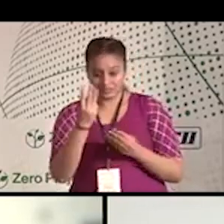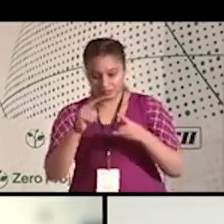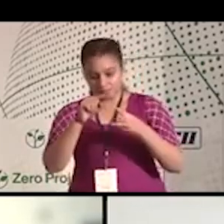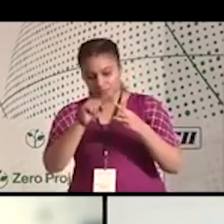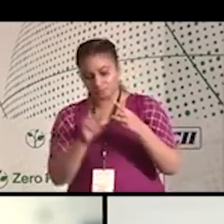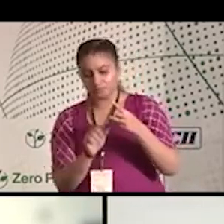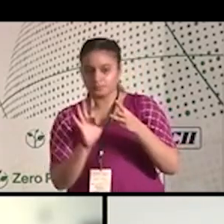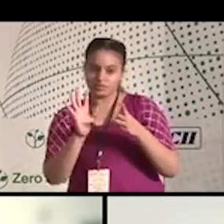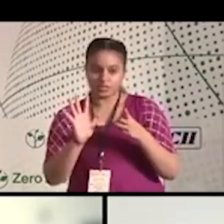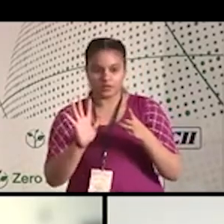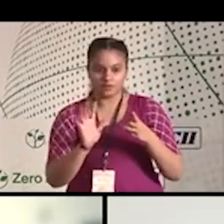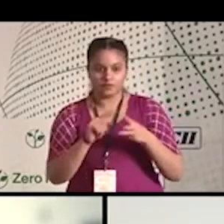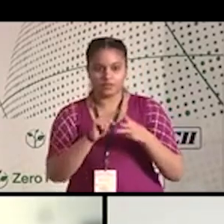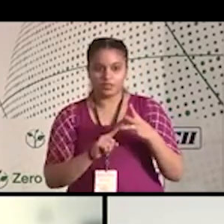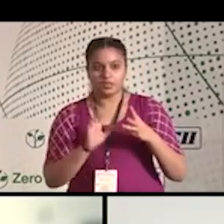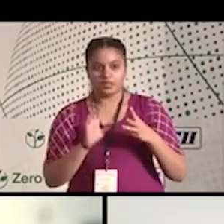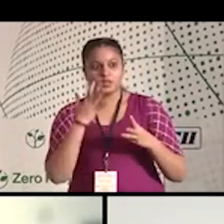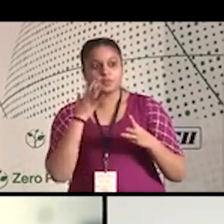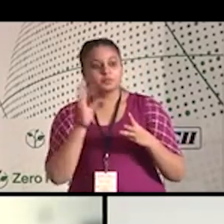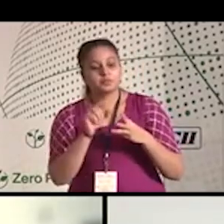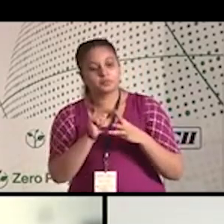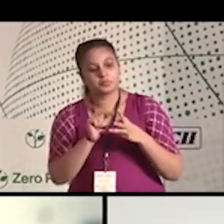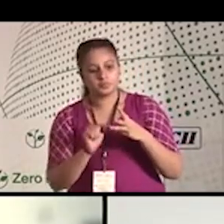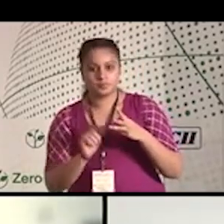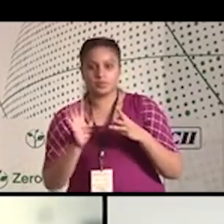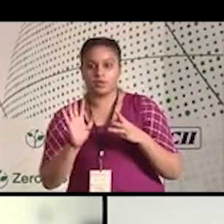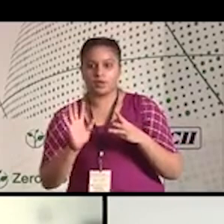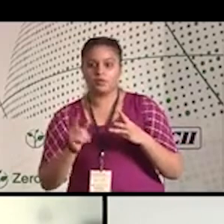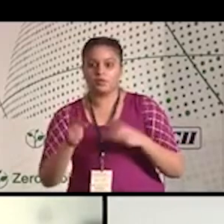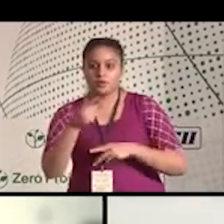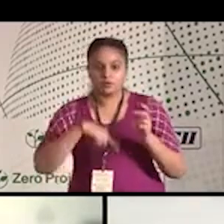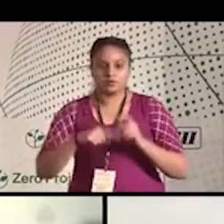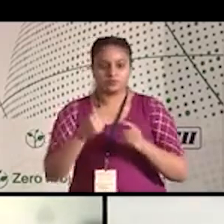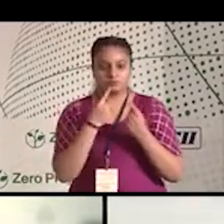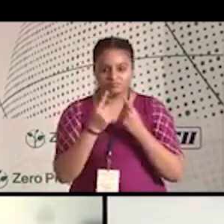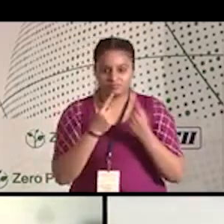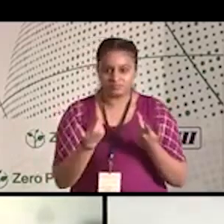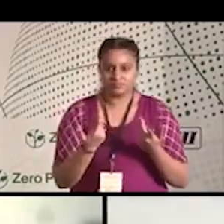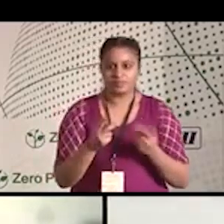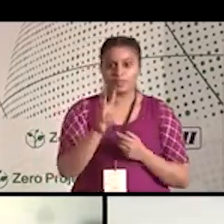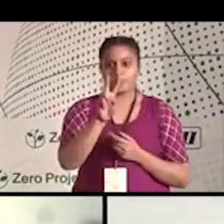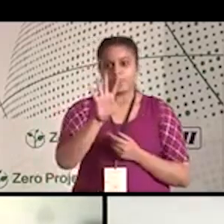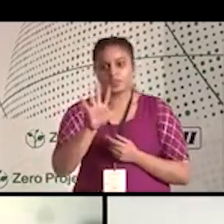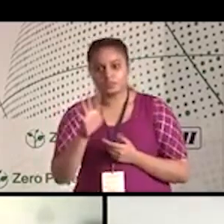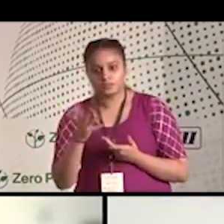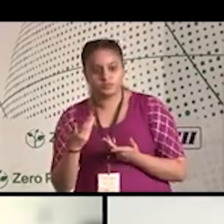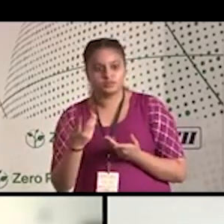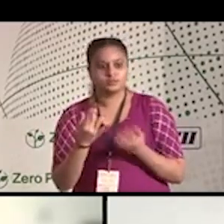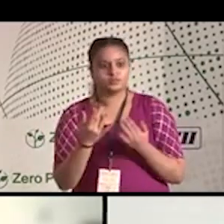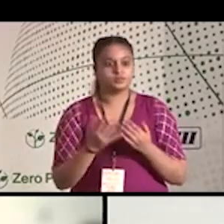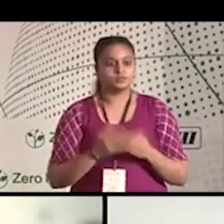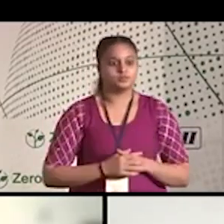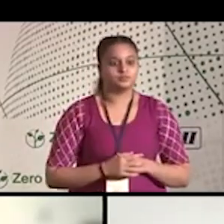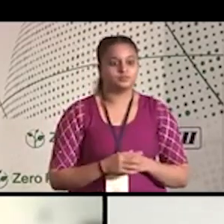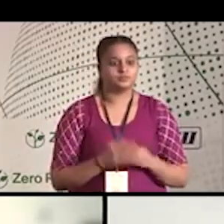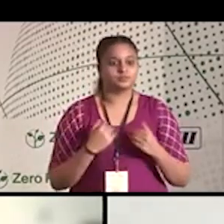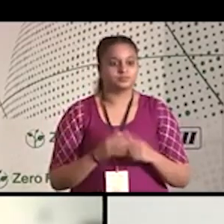we're running a little late and lawyers have a tendency to be very talkative. So going to try to fight that stereotype first.